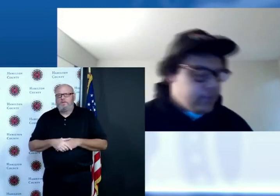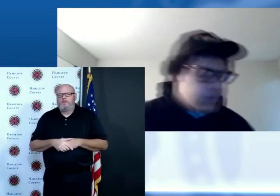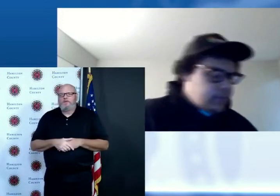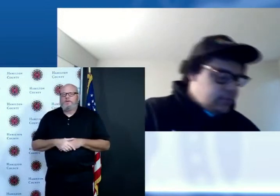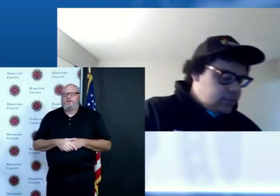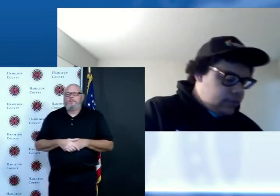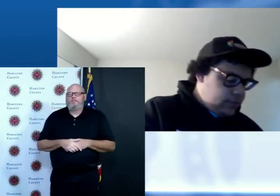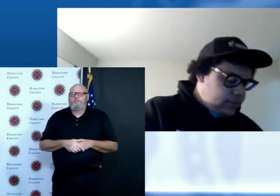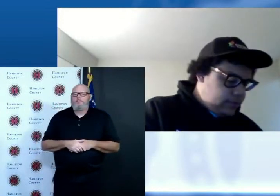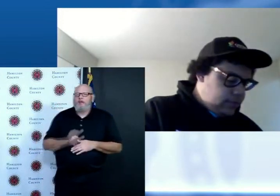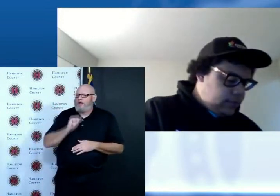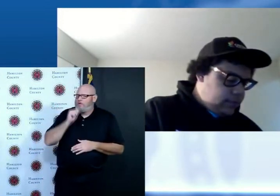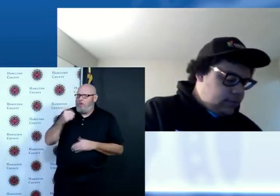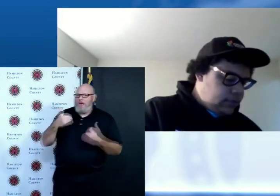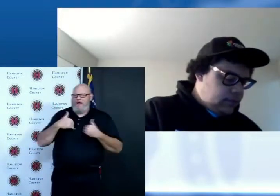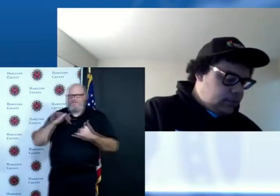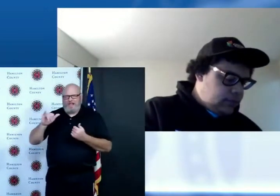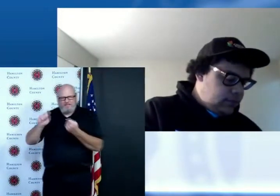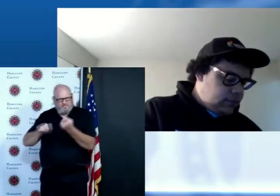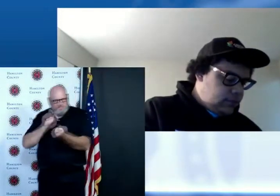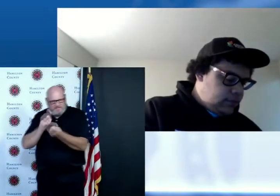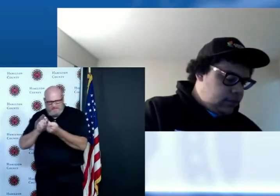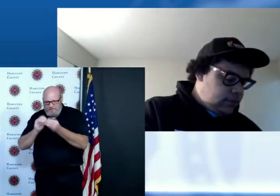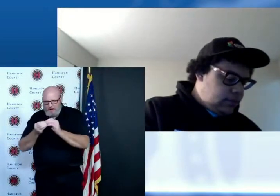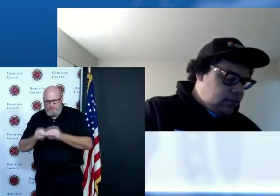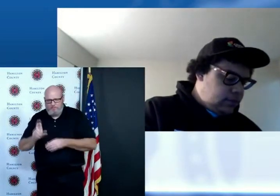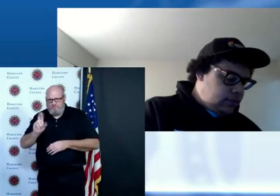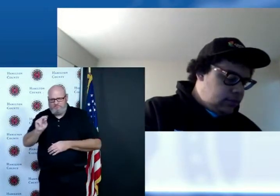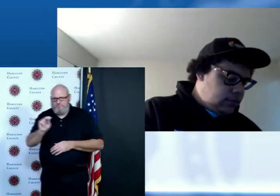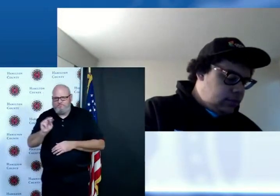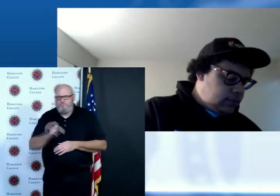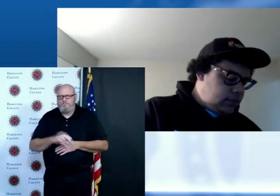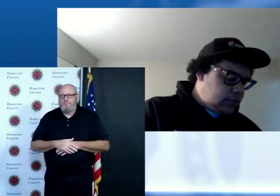once they get sick it takes typically a couple weeks for somebody to end up into the hospital